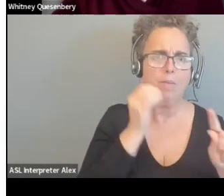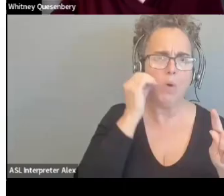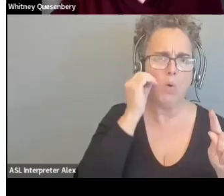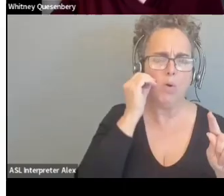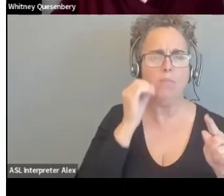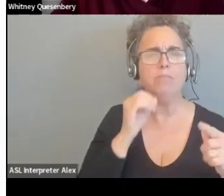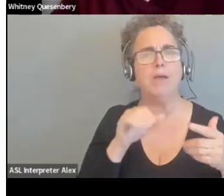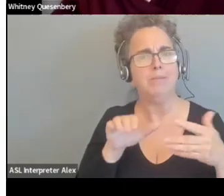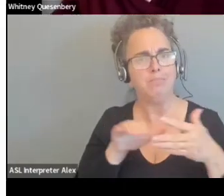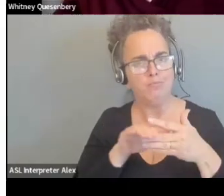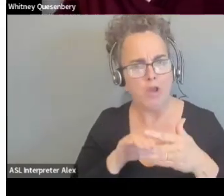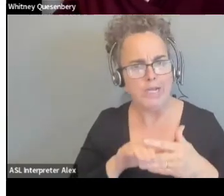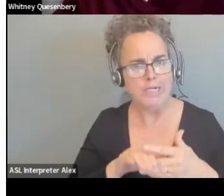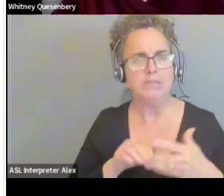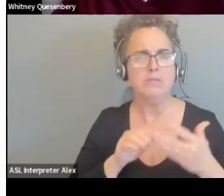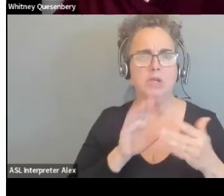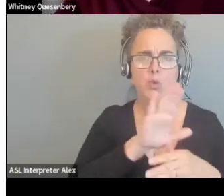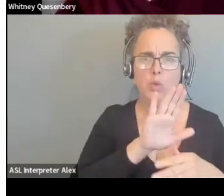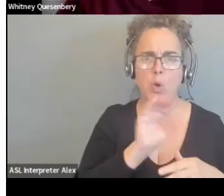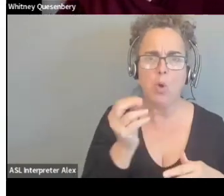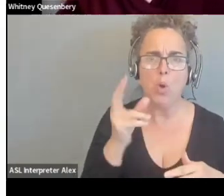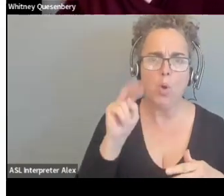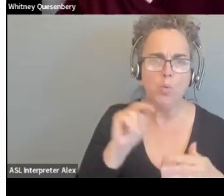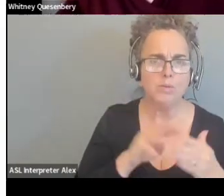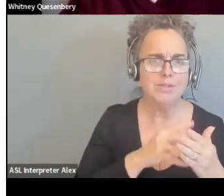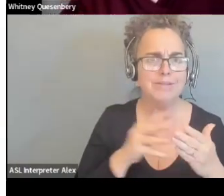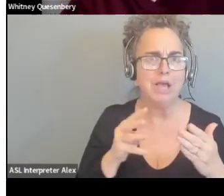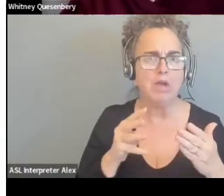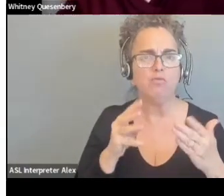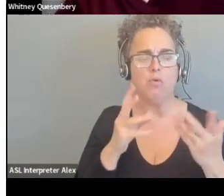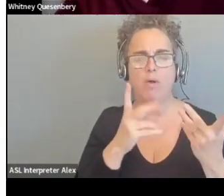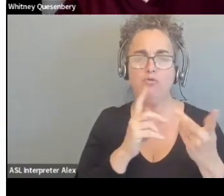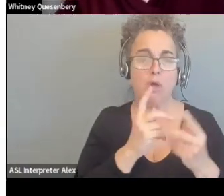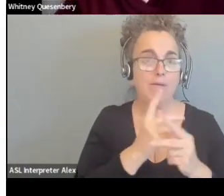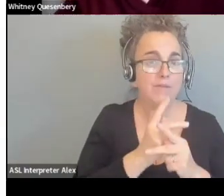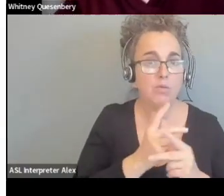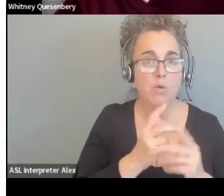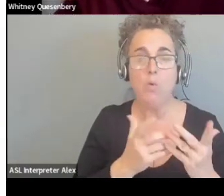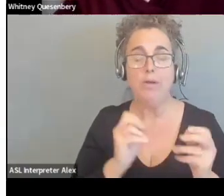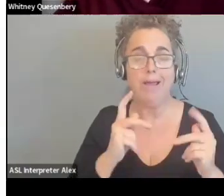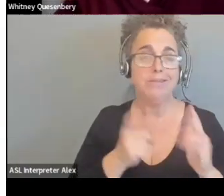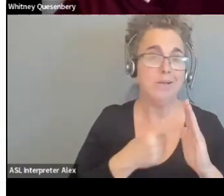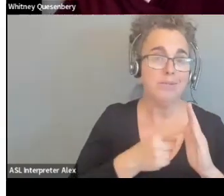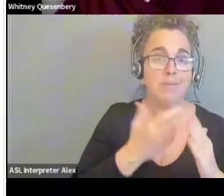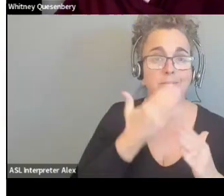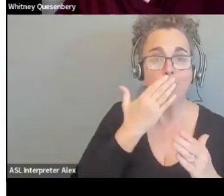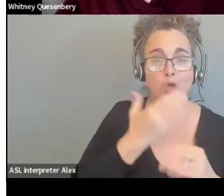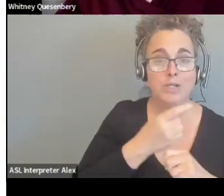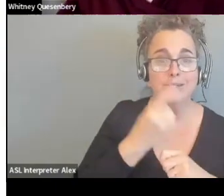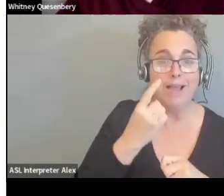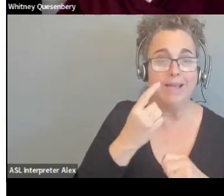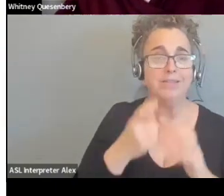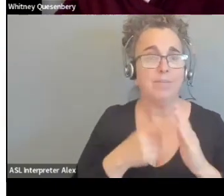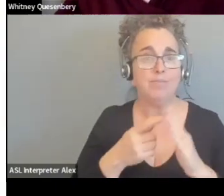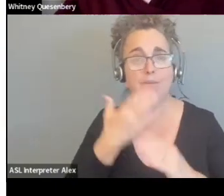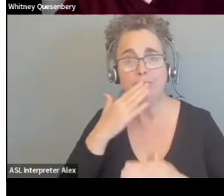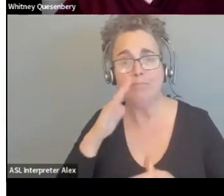during the day and she could get work, her work around her good days and her bad days. We gave her a new keyboard and a track ball